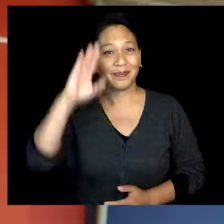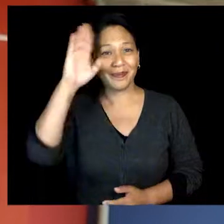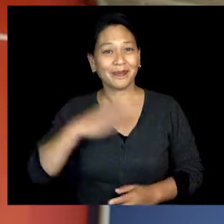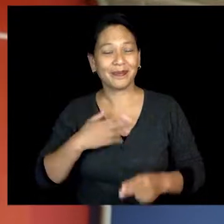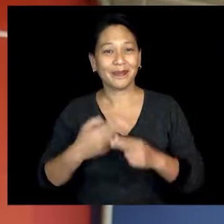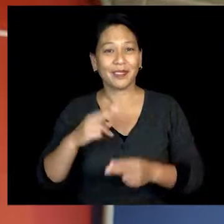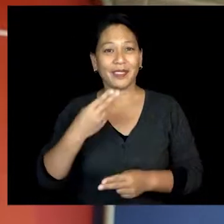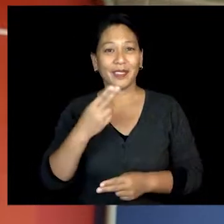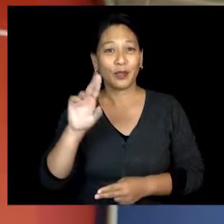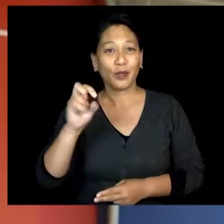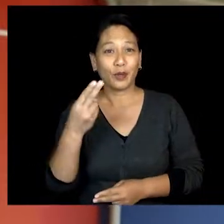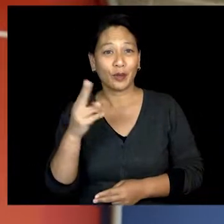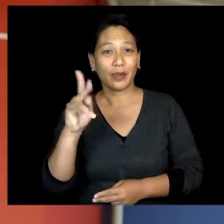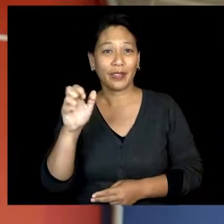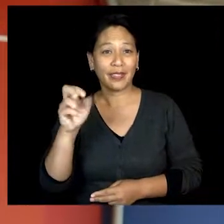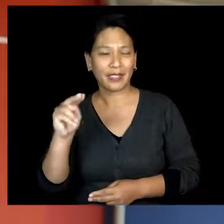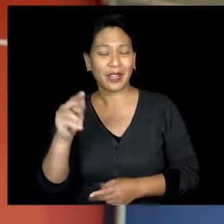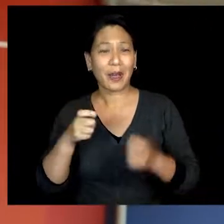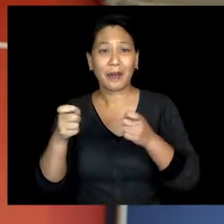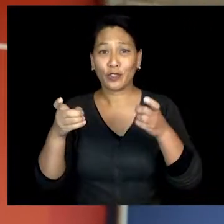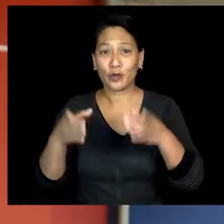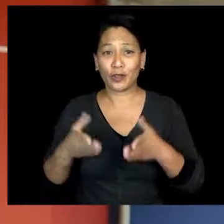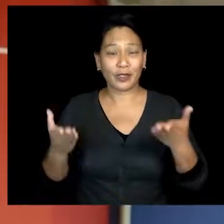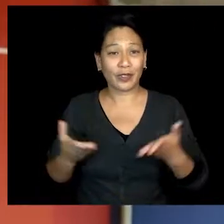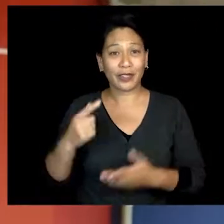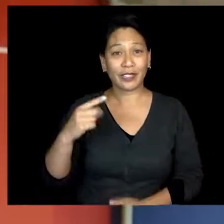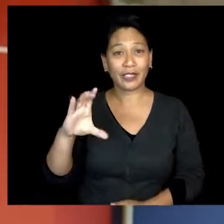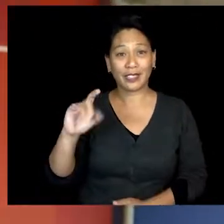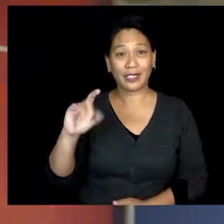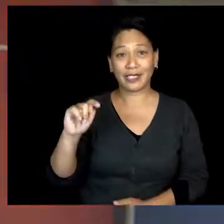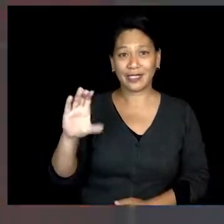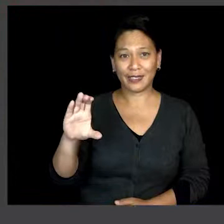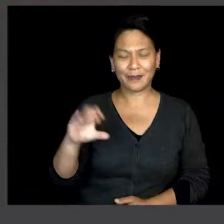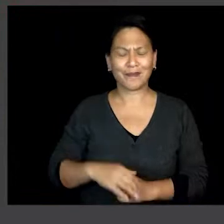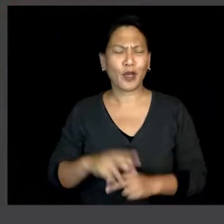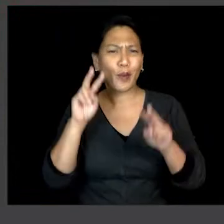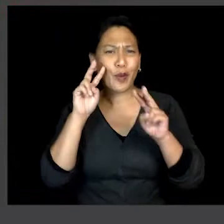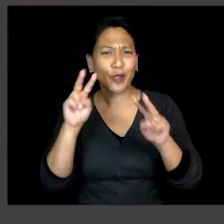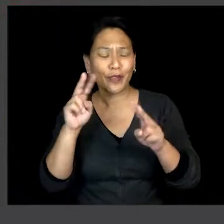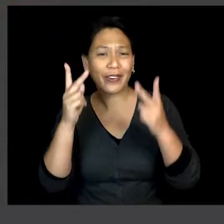Hi, I'm Hugh Nelson. I'm the managing director of the Great Canadian Theatre Company and I can't wait to- -well we can't wait